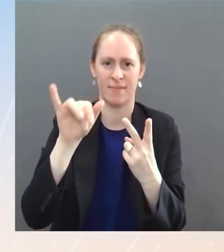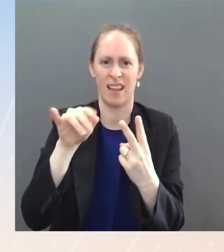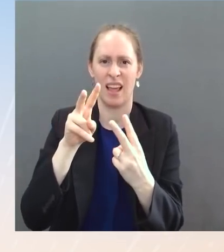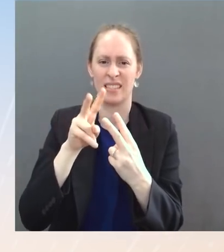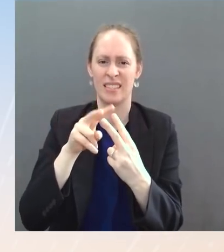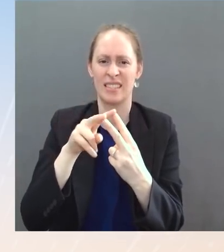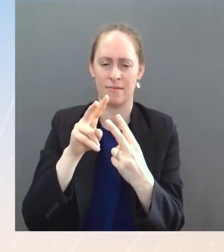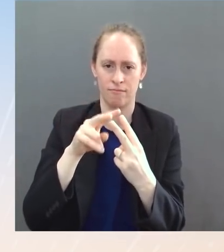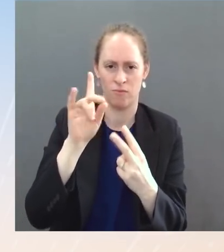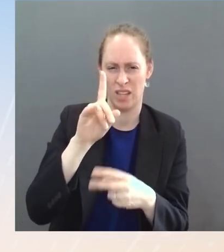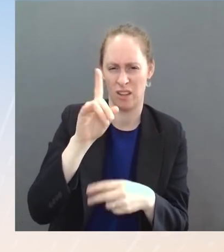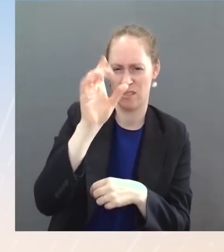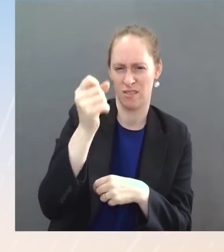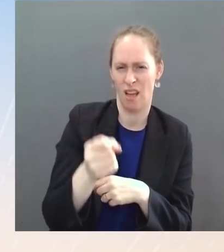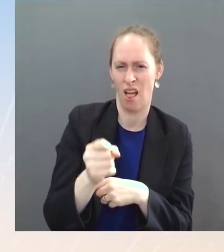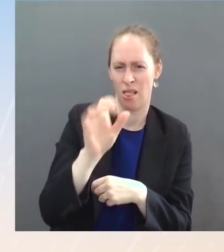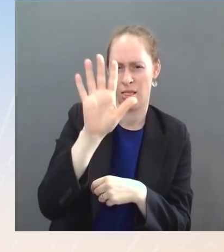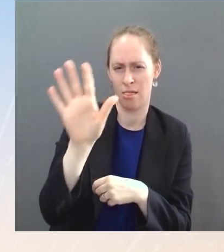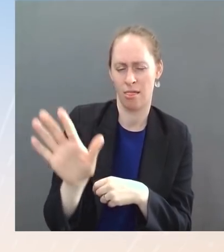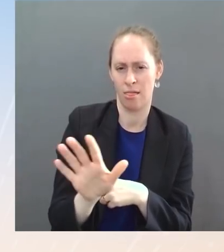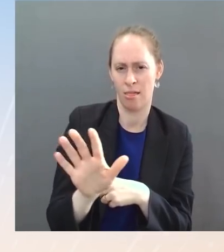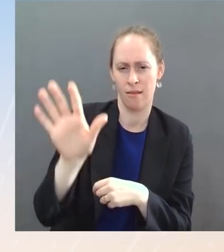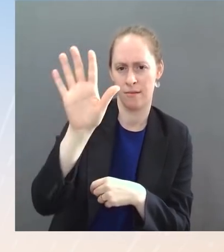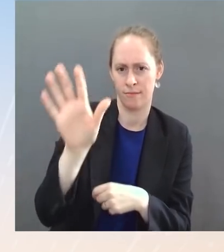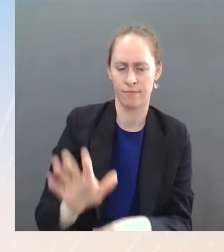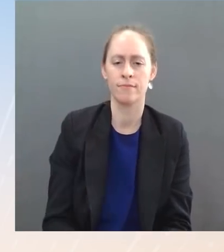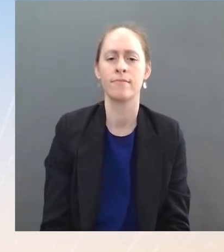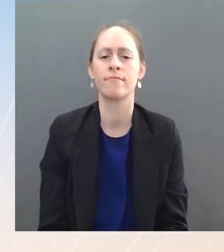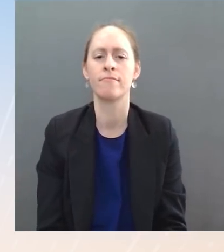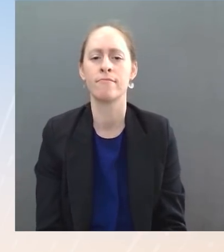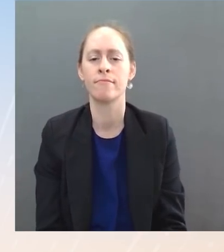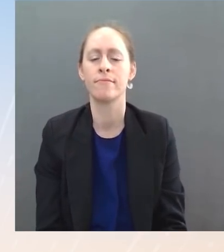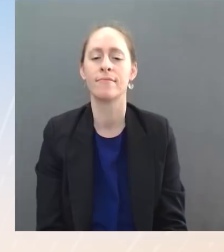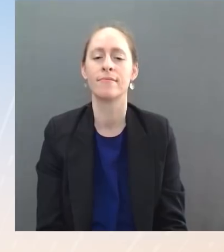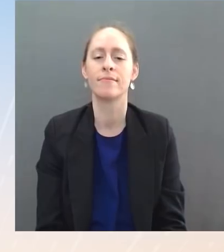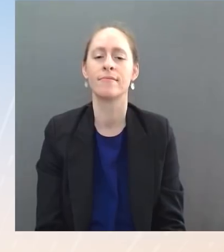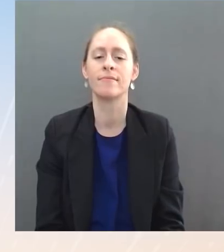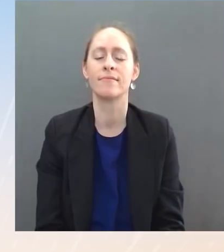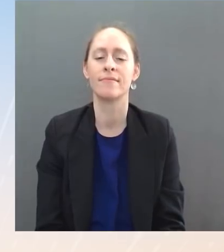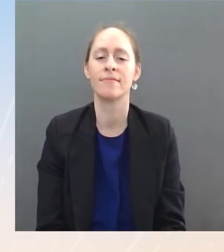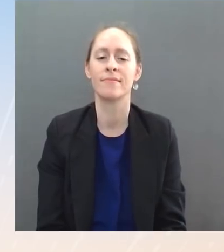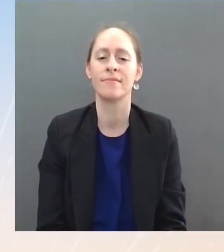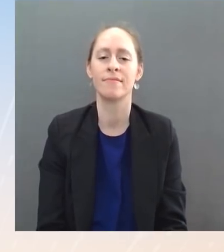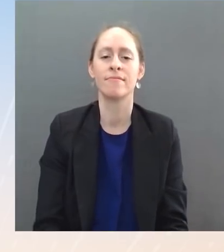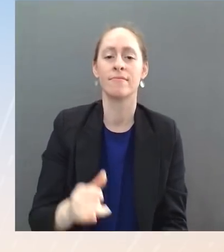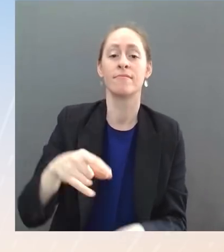will do what they can to try to hold the city of Kherson, to enable their control of the waterflow to Crimea,